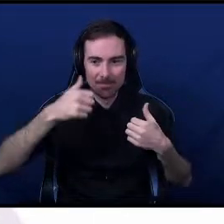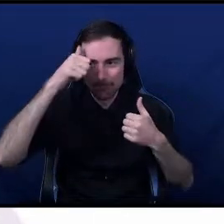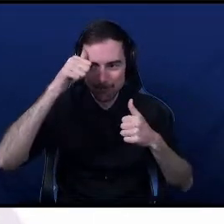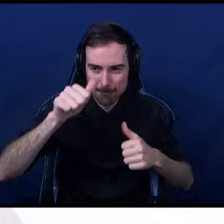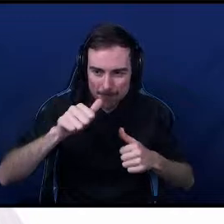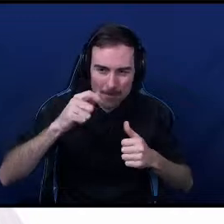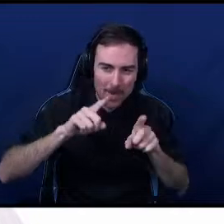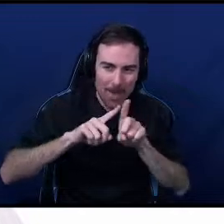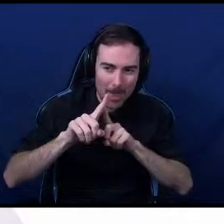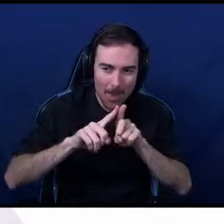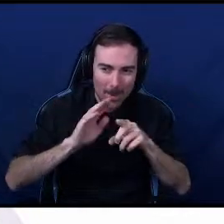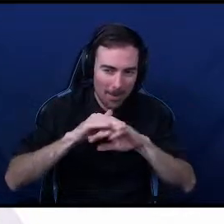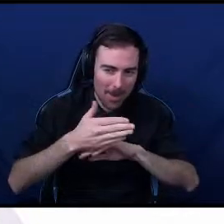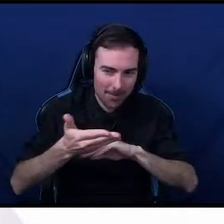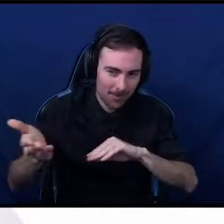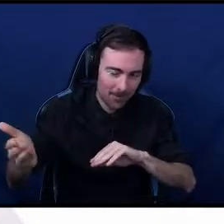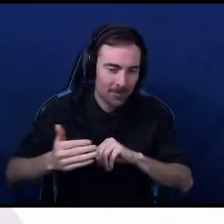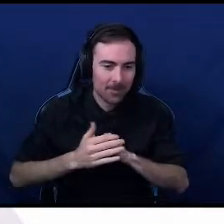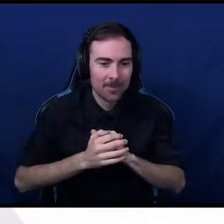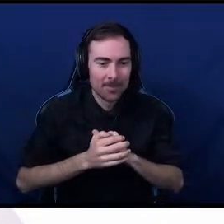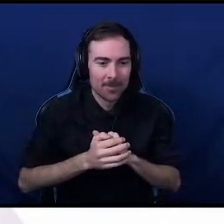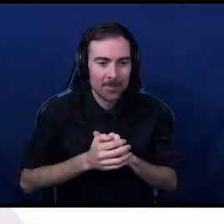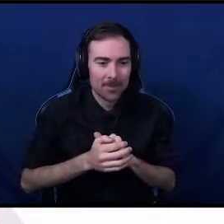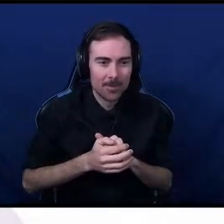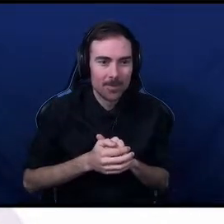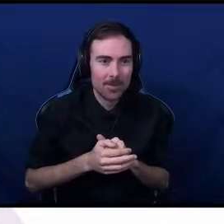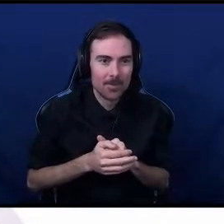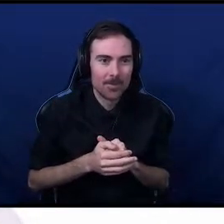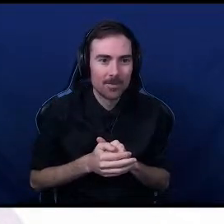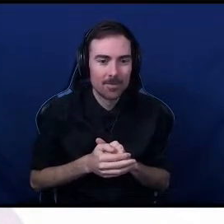But we will do a short round of intro shortly. But just a